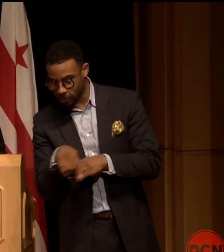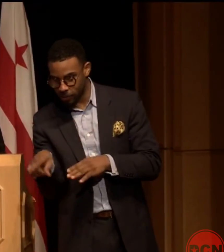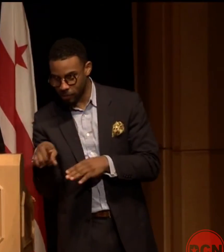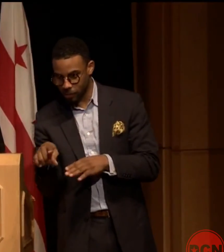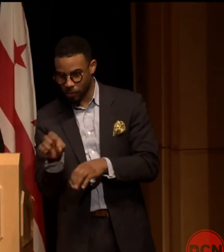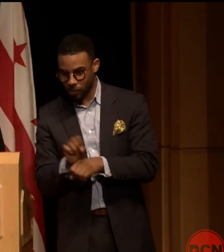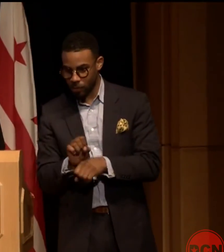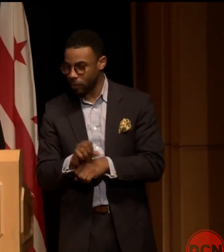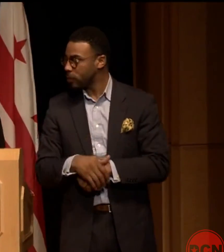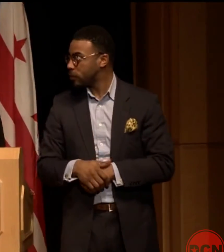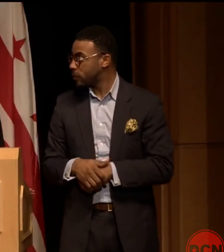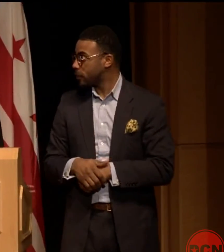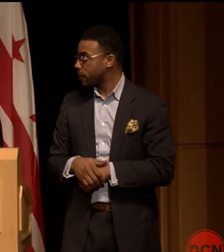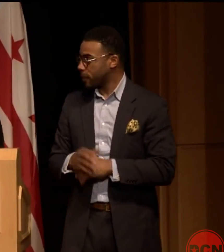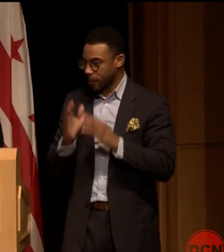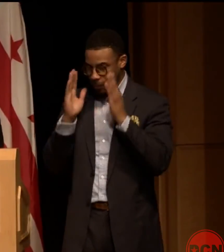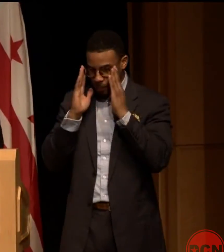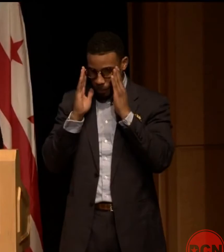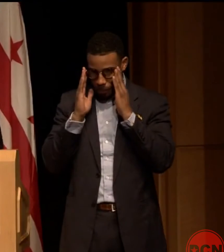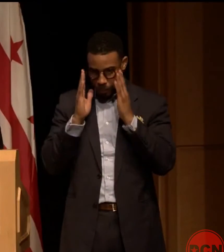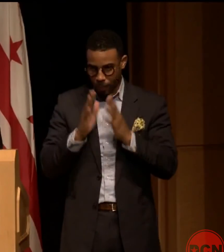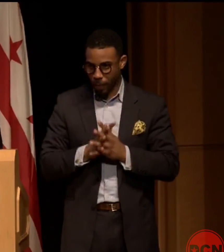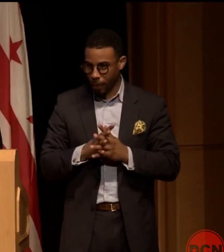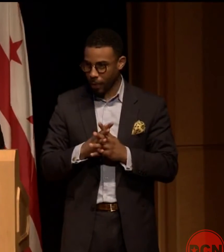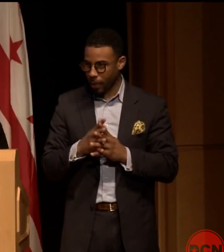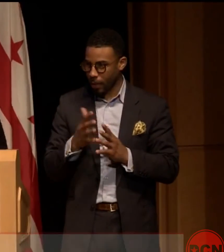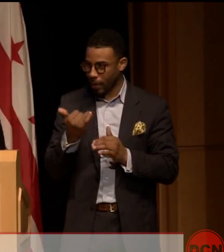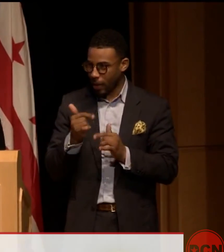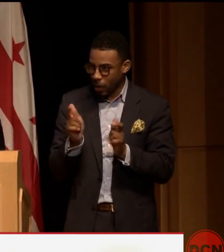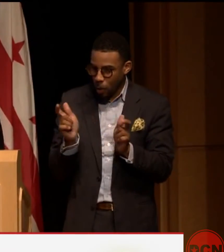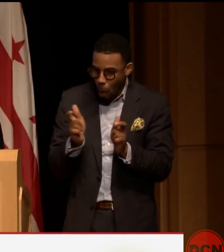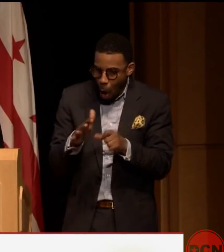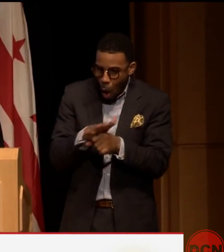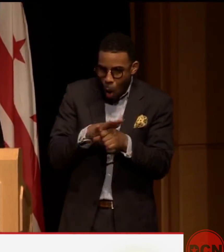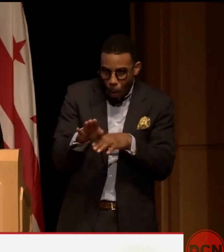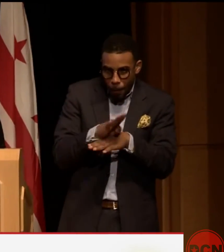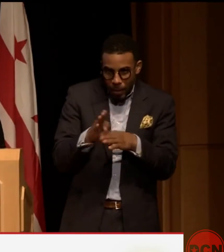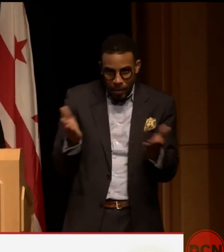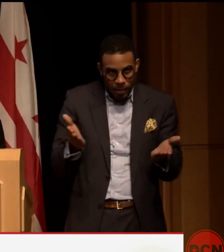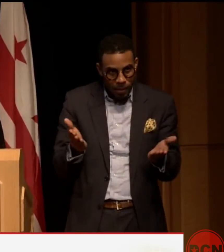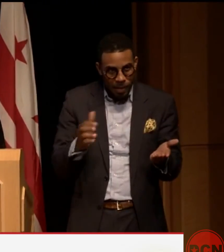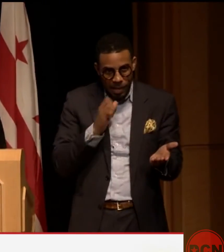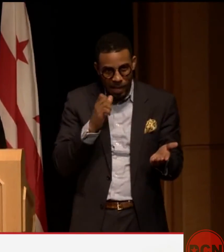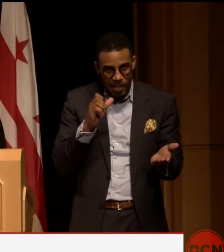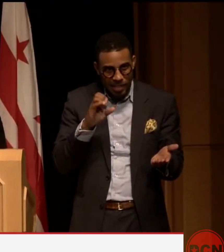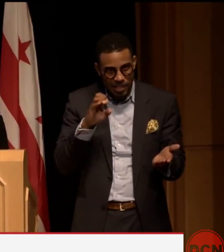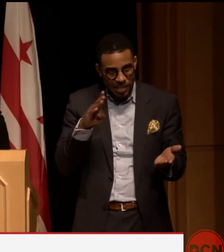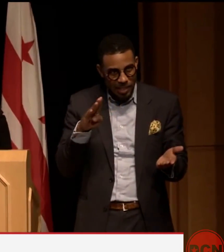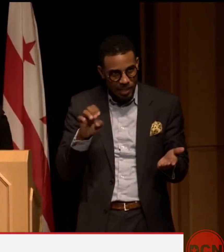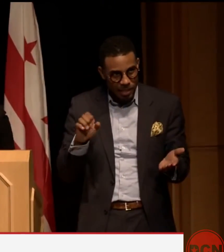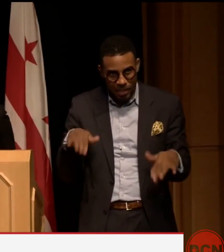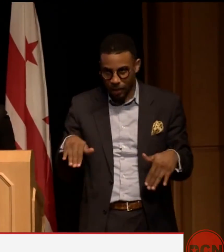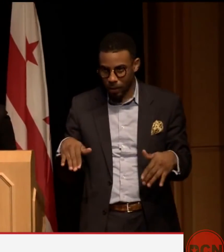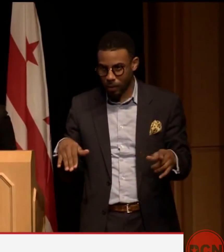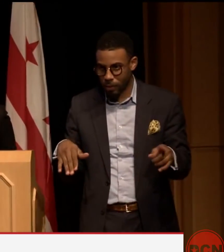THANK YOU SO MUCH. NOW, DO WE HAVE ANY SMALL AND LOCAL BUSINESSES HERE THAT ARE NOT CBE'S YET?